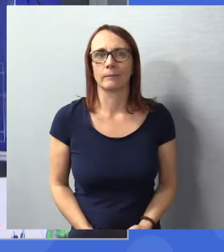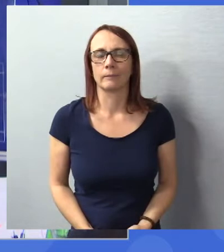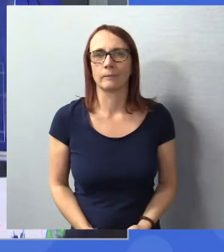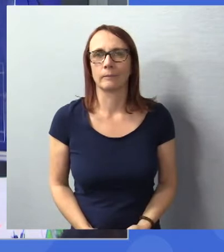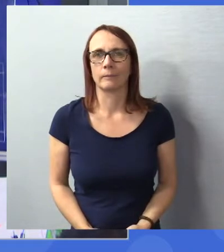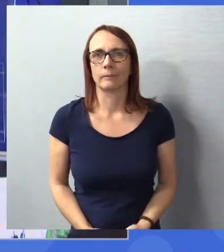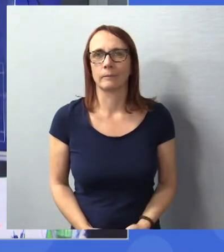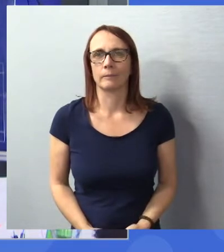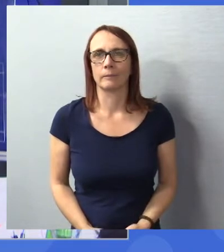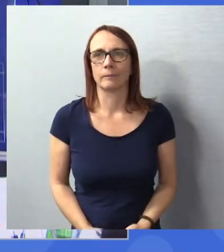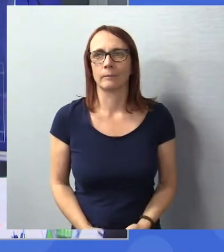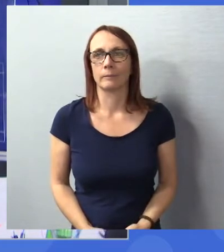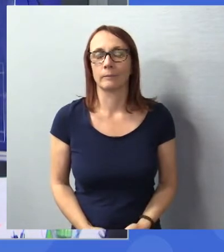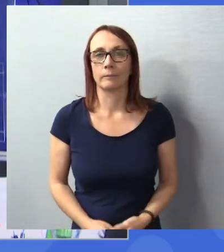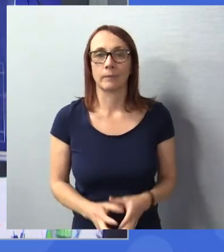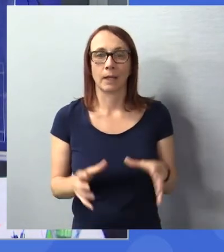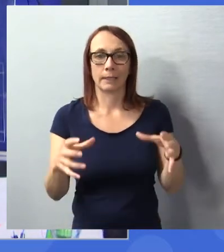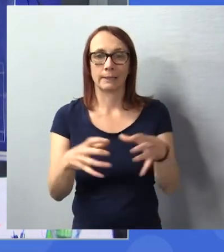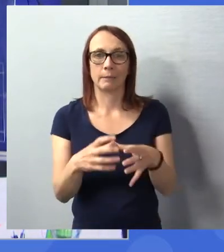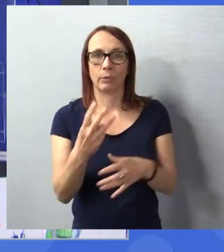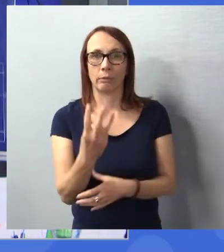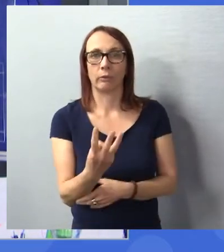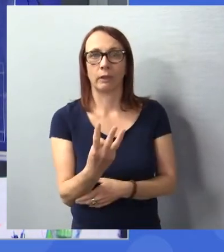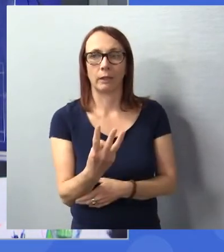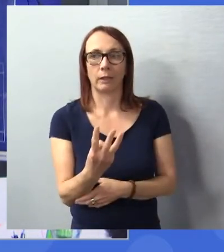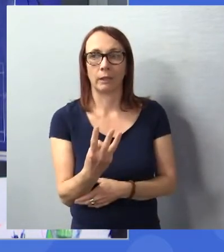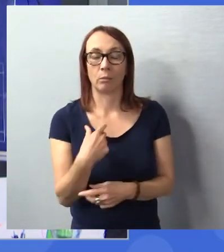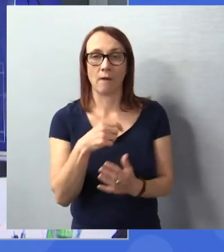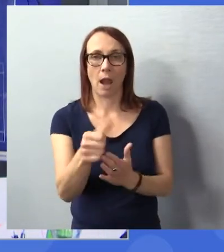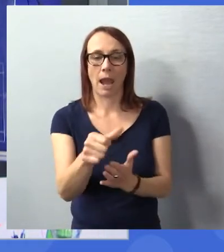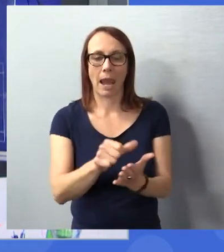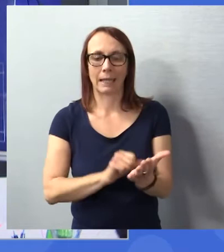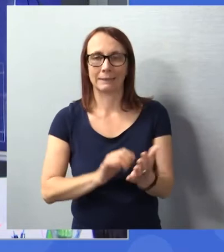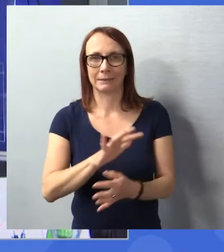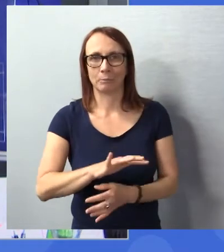okay Table three we had quite a long list of about five so we've cut it down